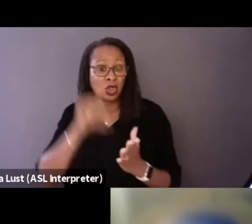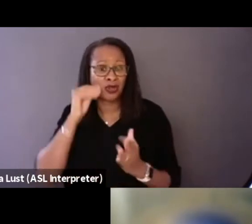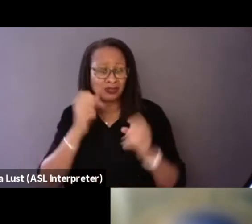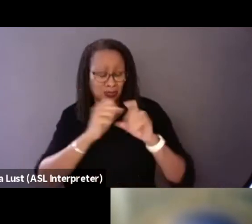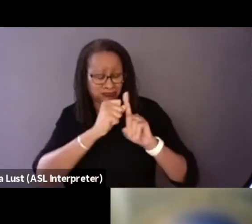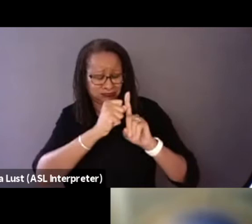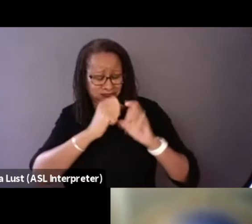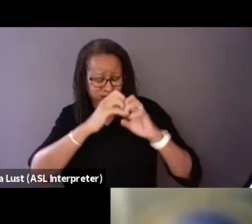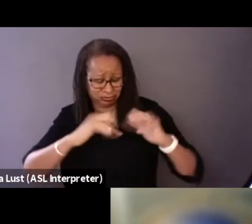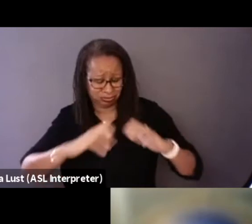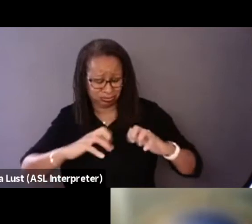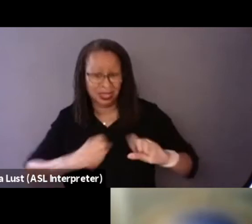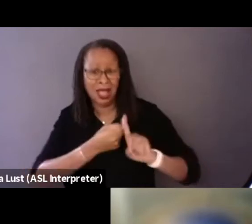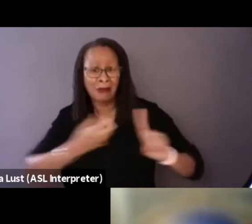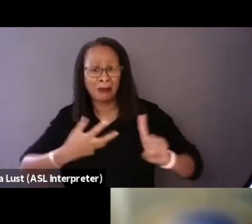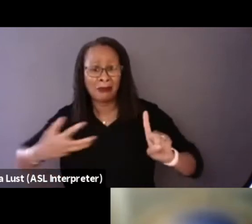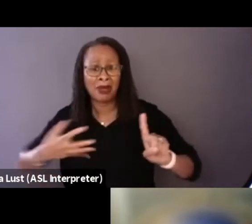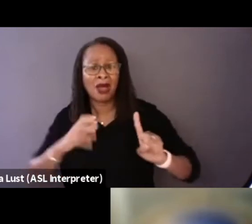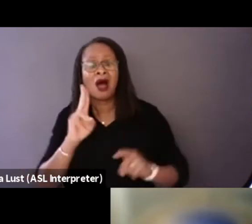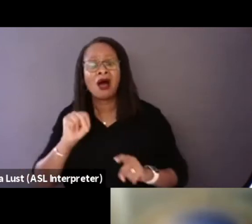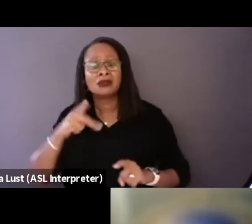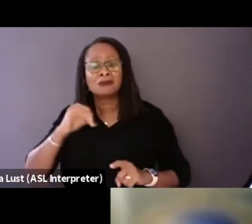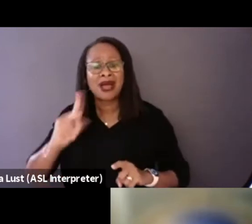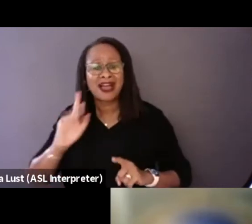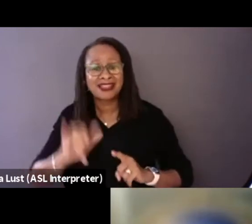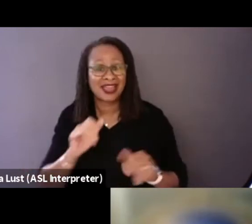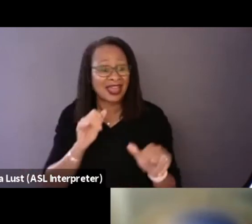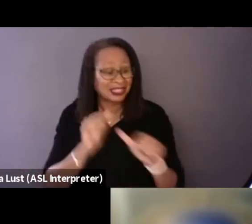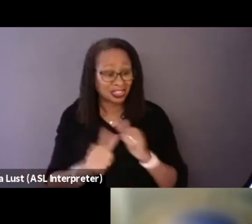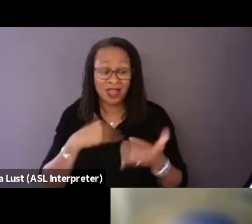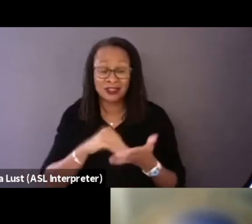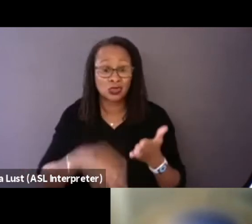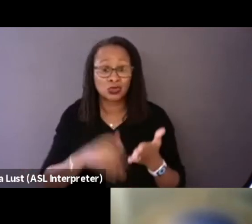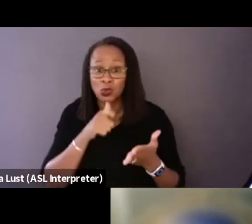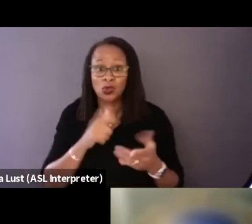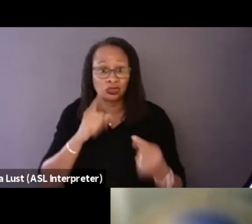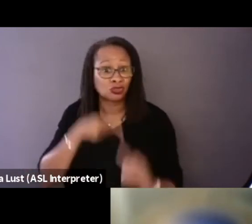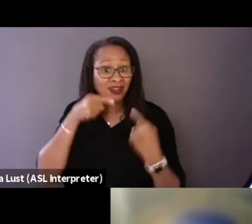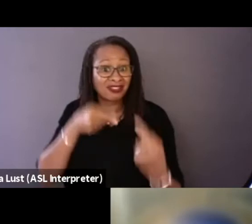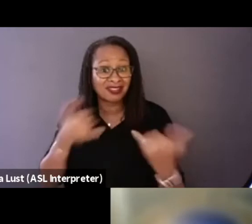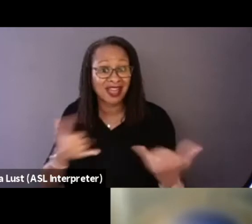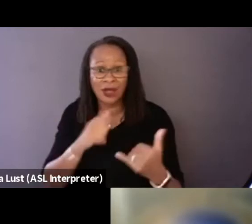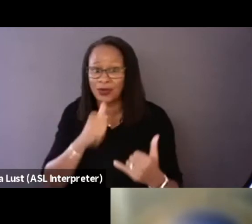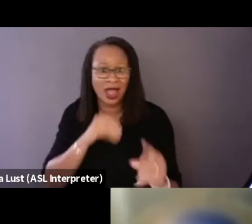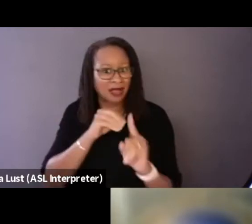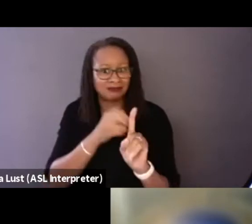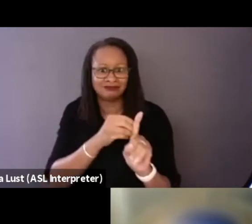because there's still students who are still struggling and trying to carry their mental health and everything. And we're not really unpacking it to this day.